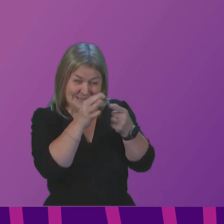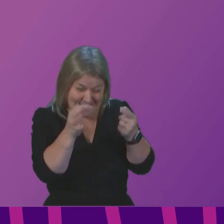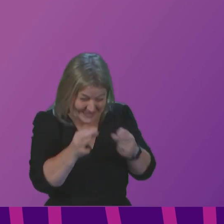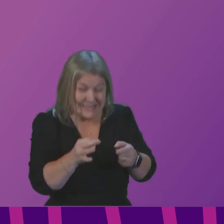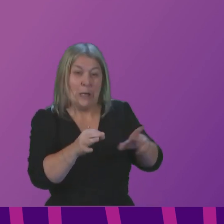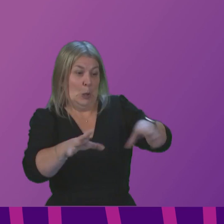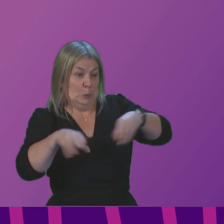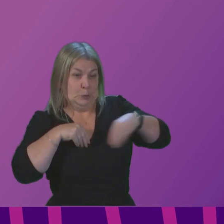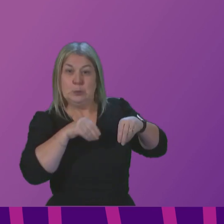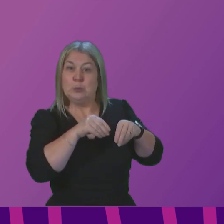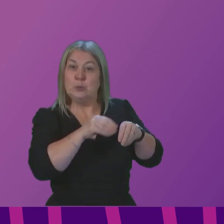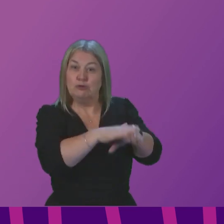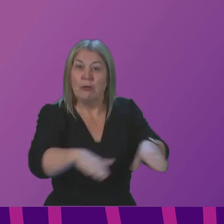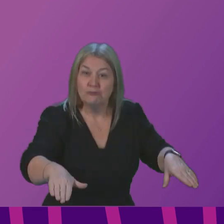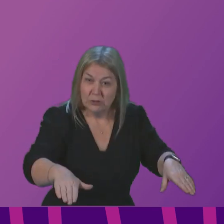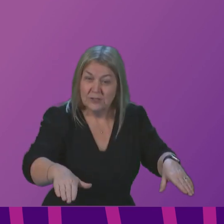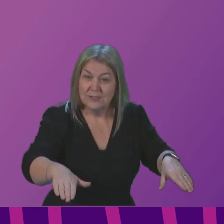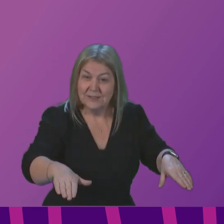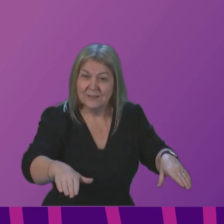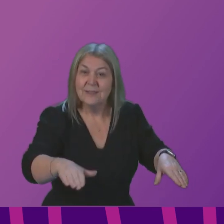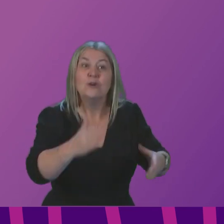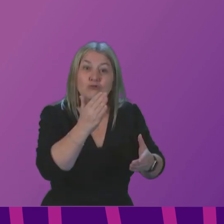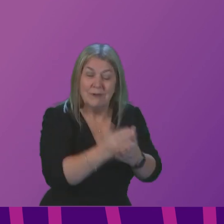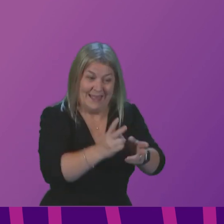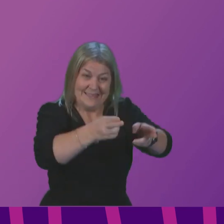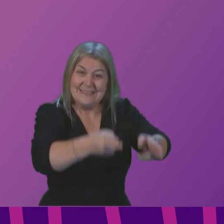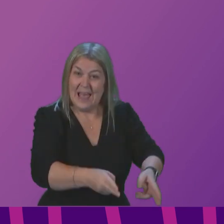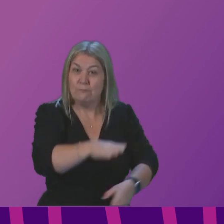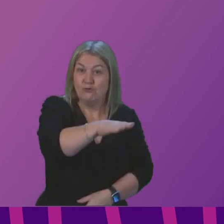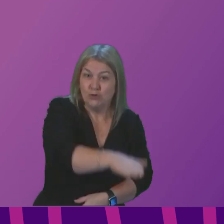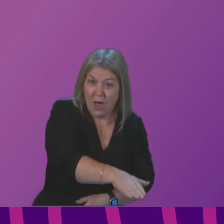doctors, ignored by management and covered up. In this case, a bacteria linked to water